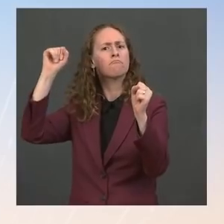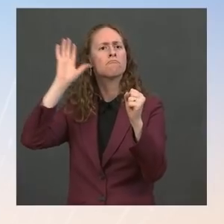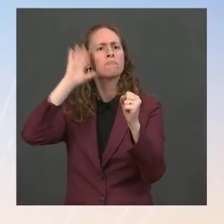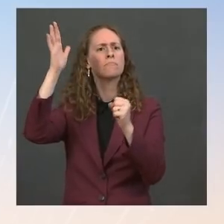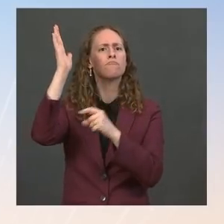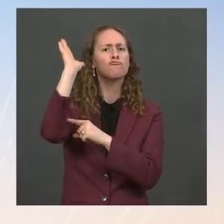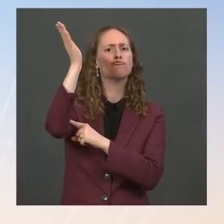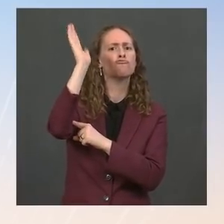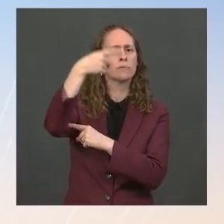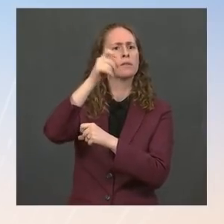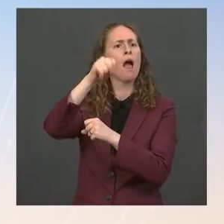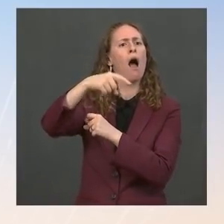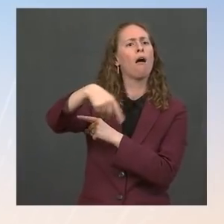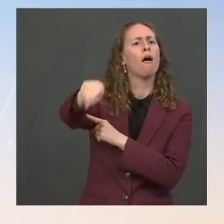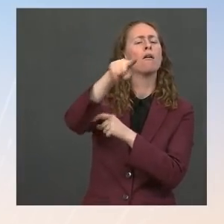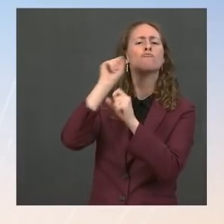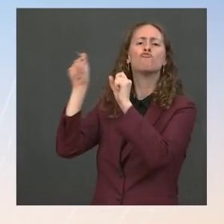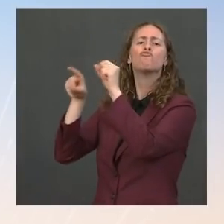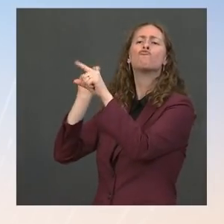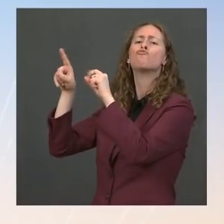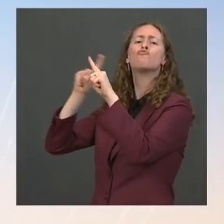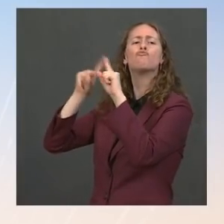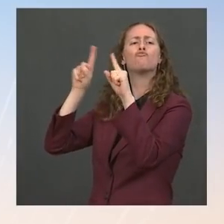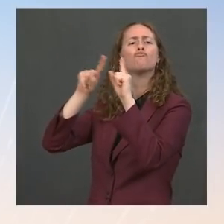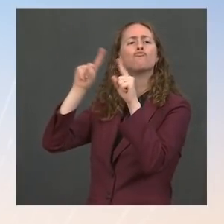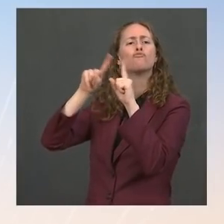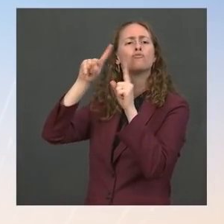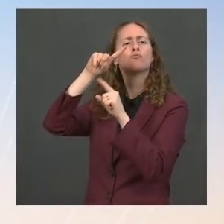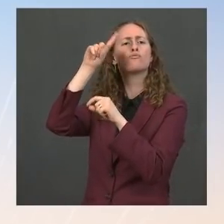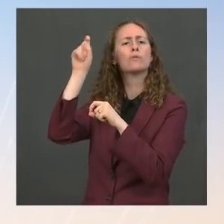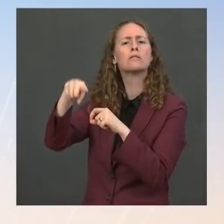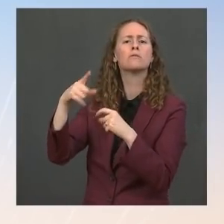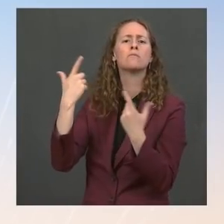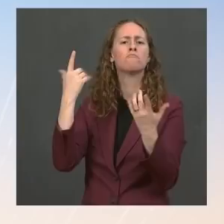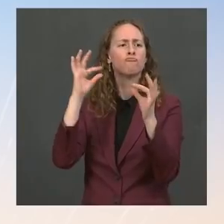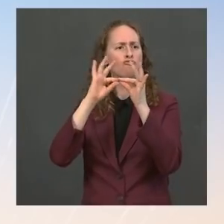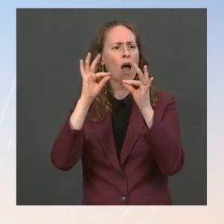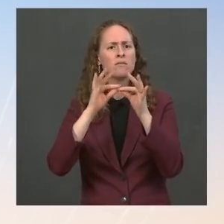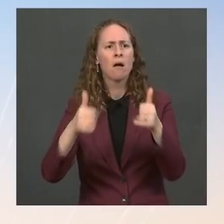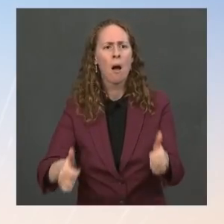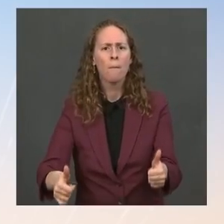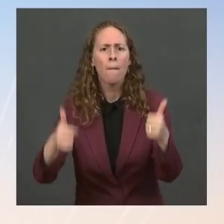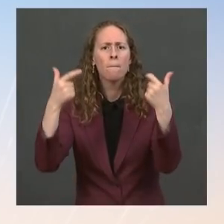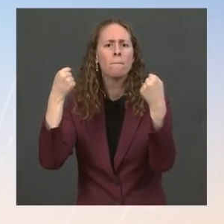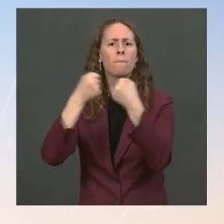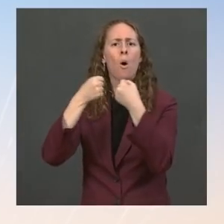about all of these issues about inflation, about the border, and Afghanistan? Ms Psaki: Well, the question -- the President took questions probably four